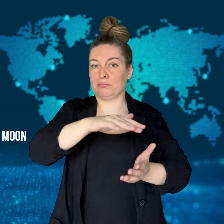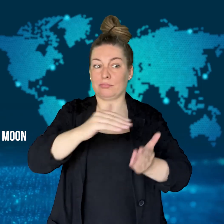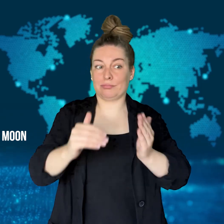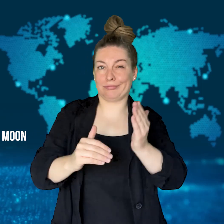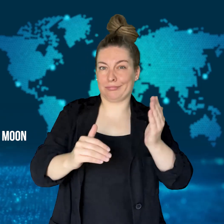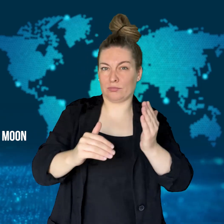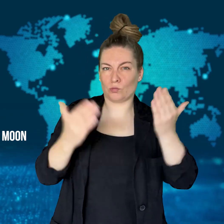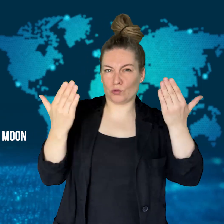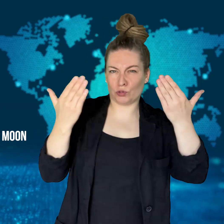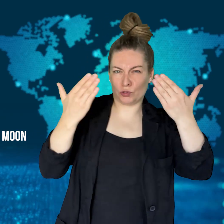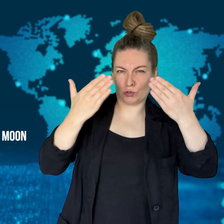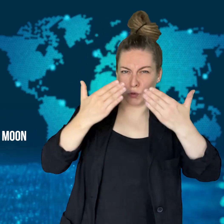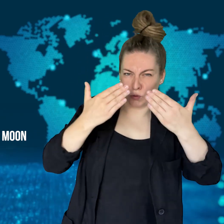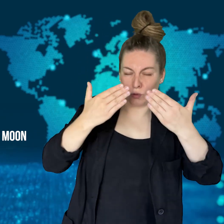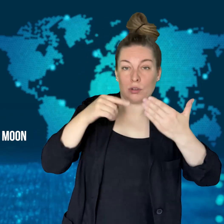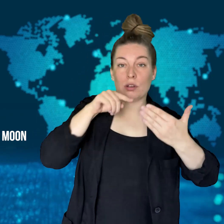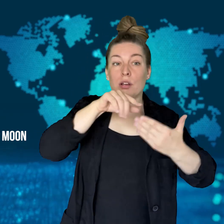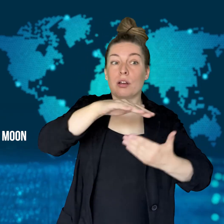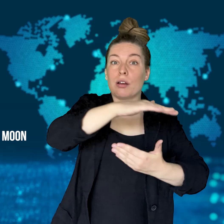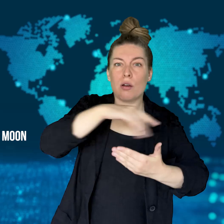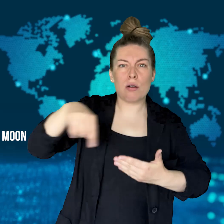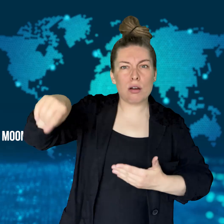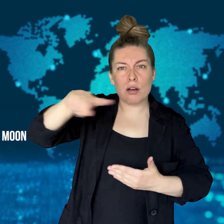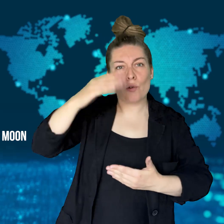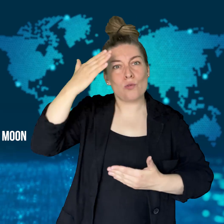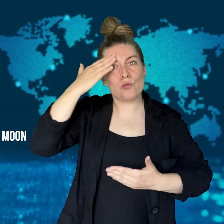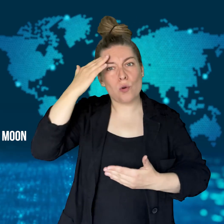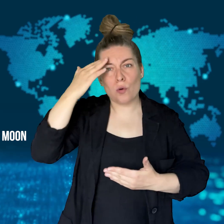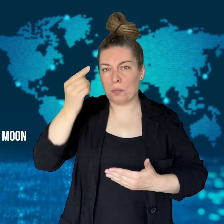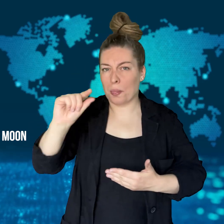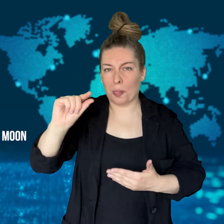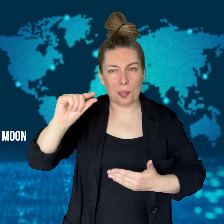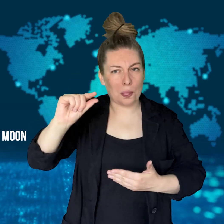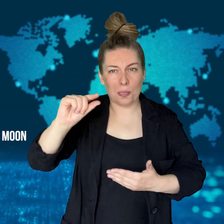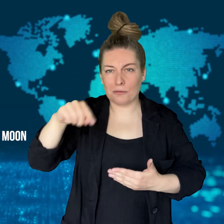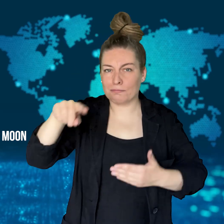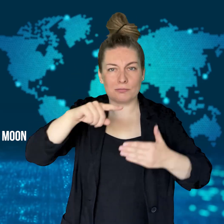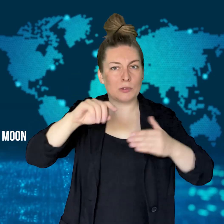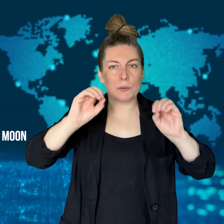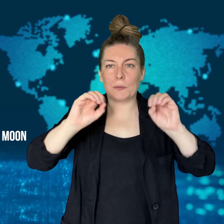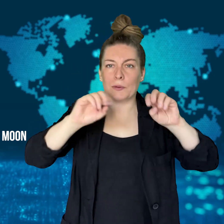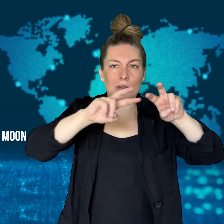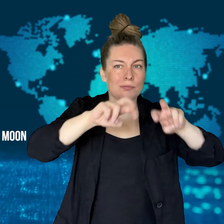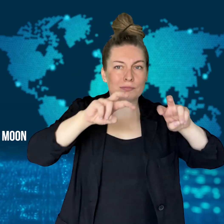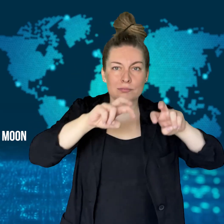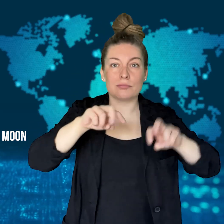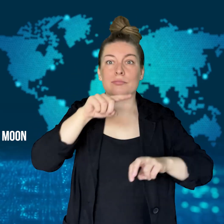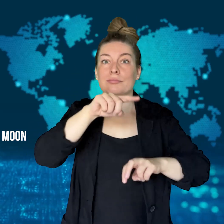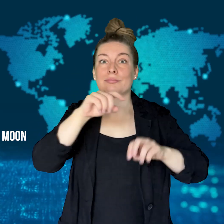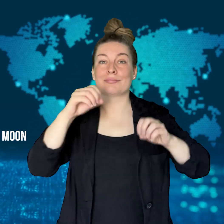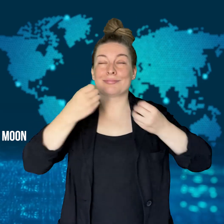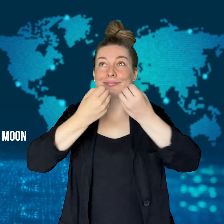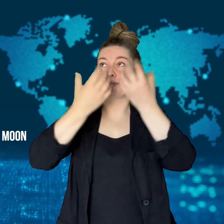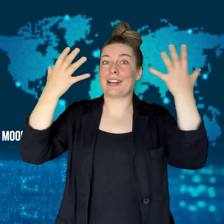the south side of the Moon by a relay satellite.